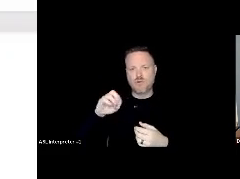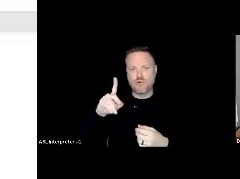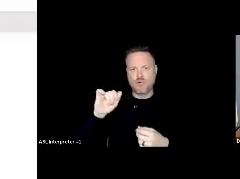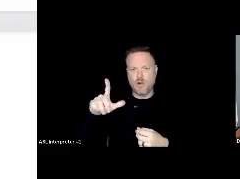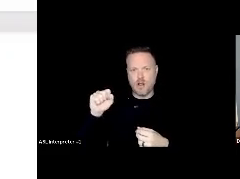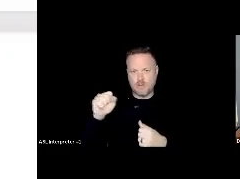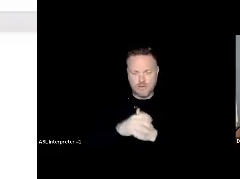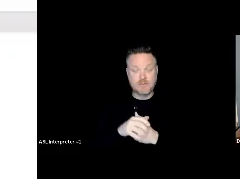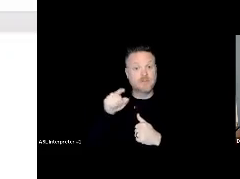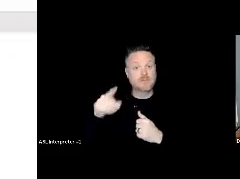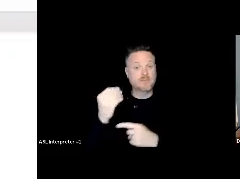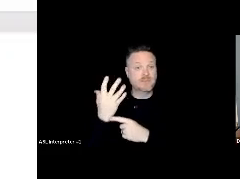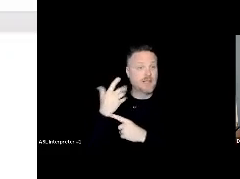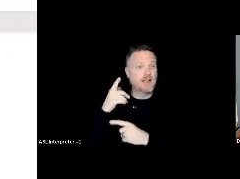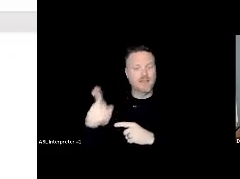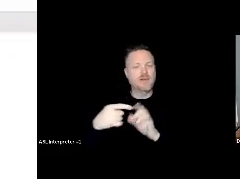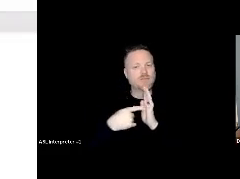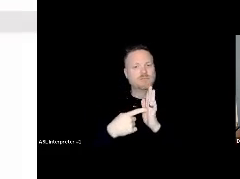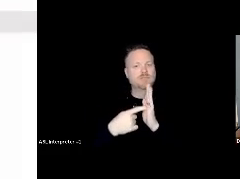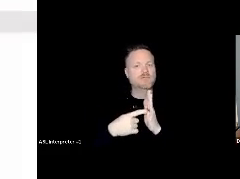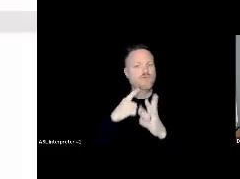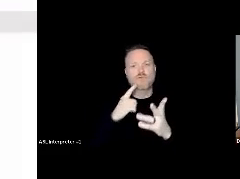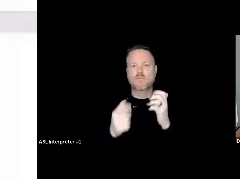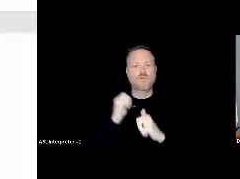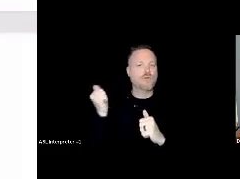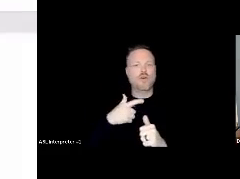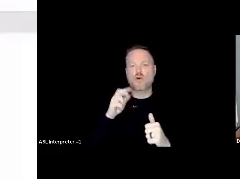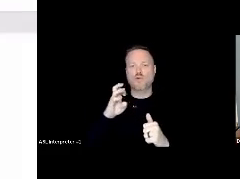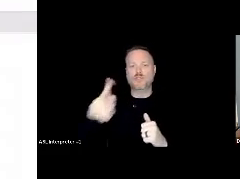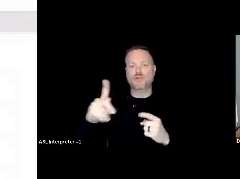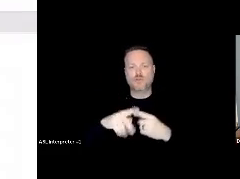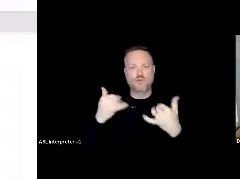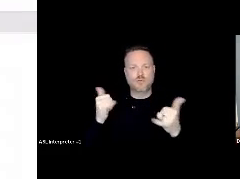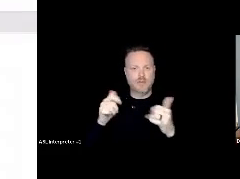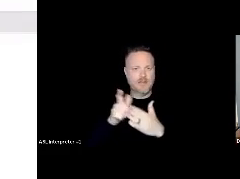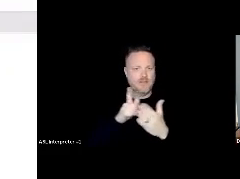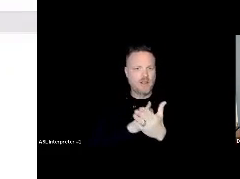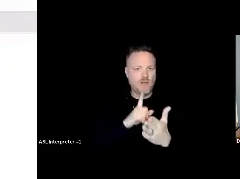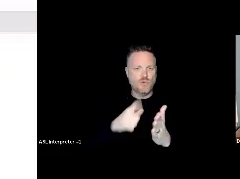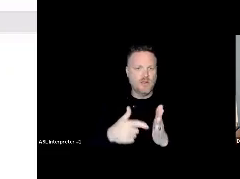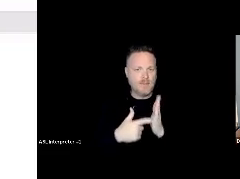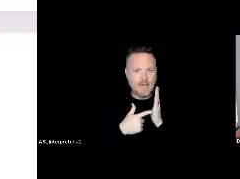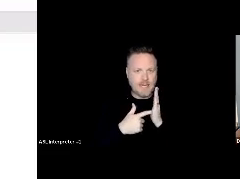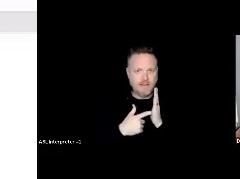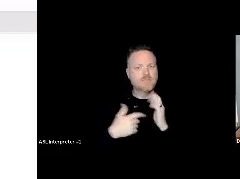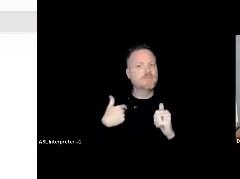This slide basically indicates almost all return to play laws mandate. We can read them.